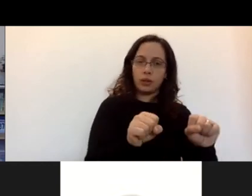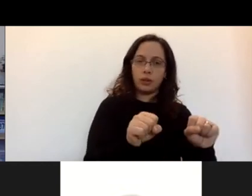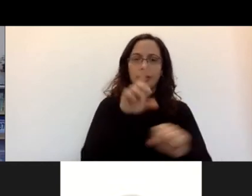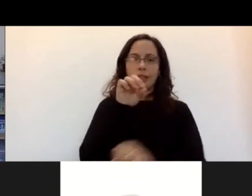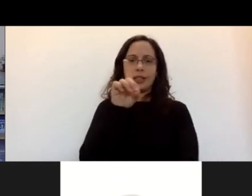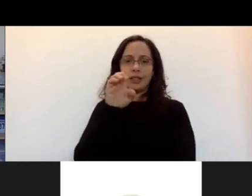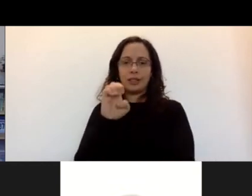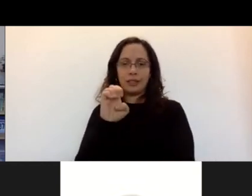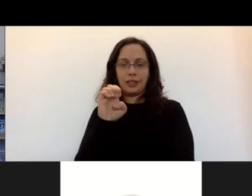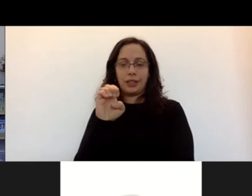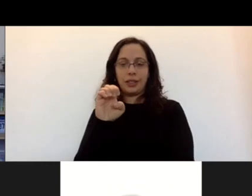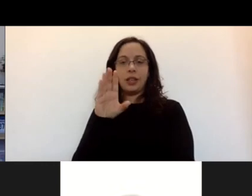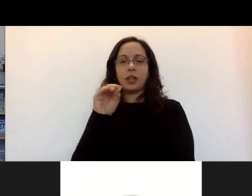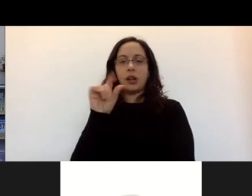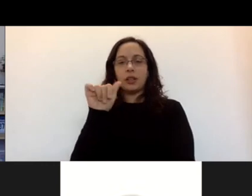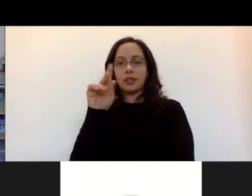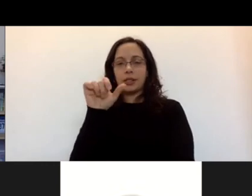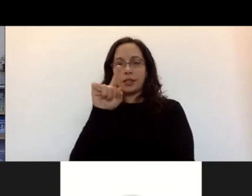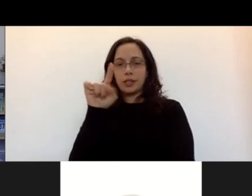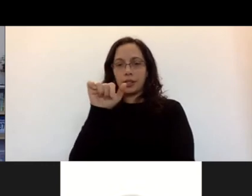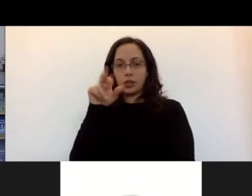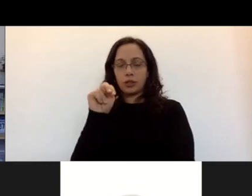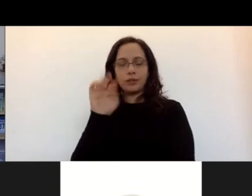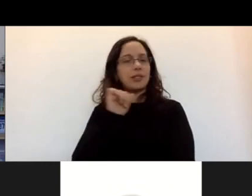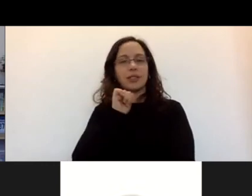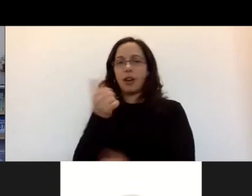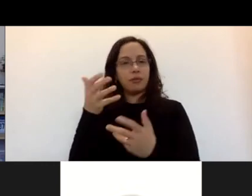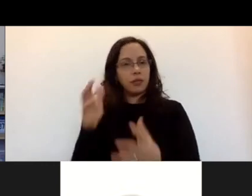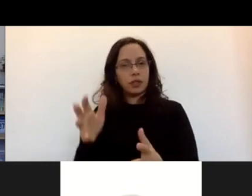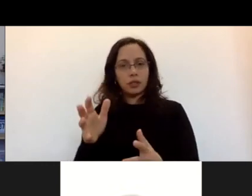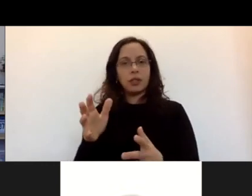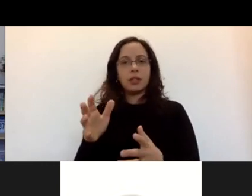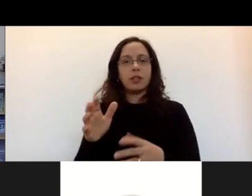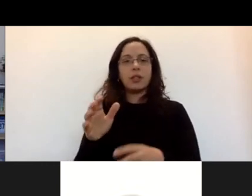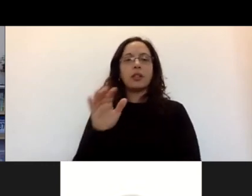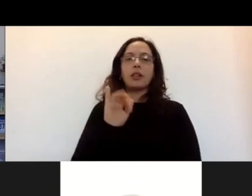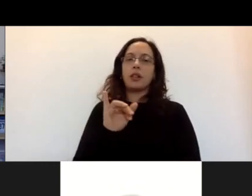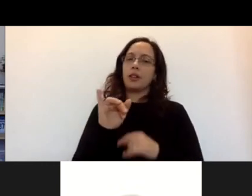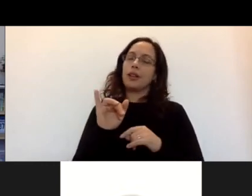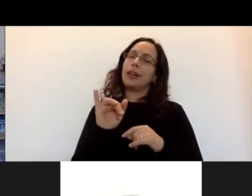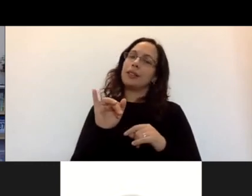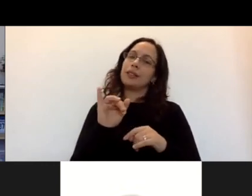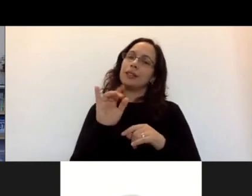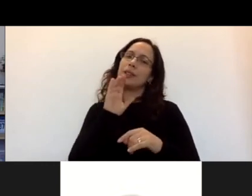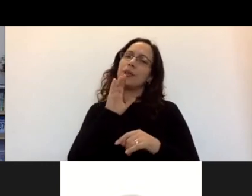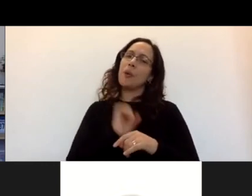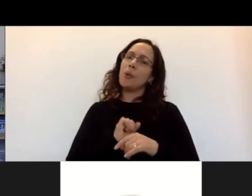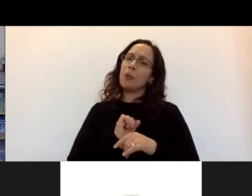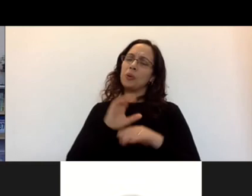these superpowers take on the mantle of the old the old colonial authorities in exerting